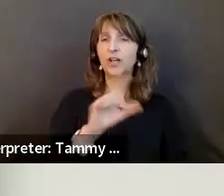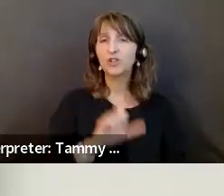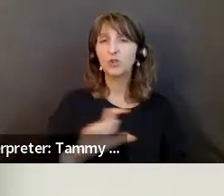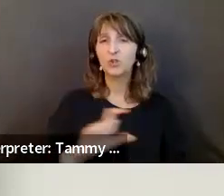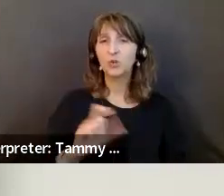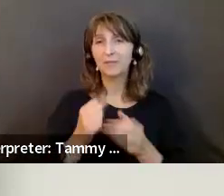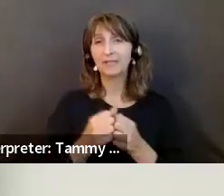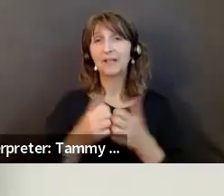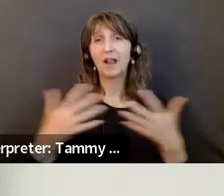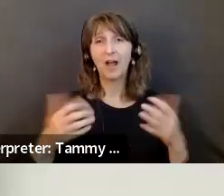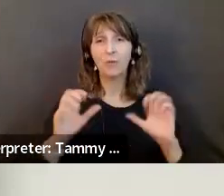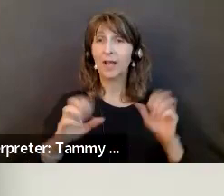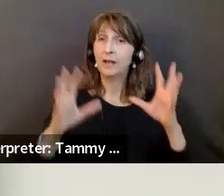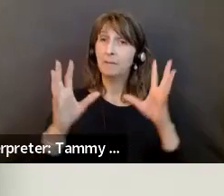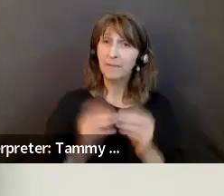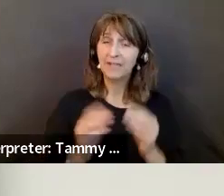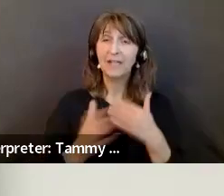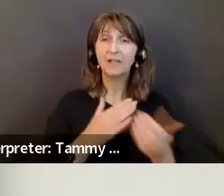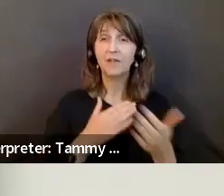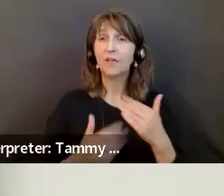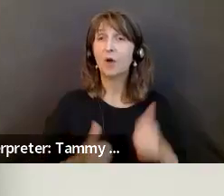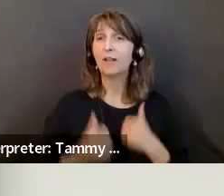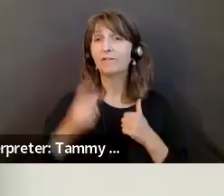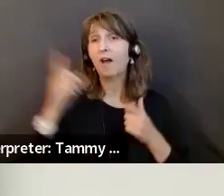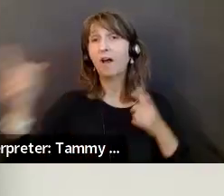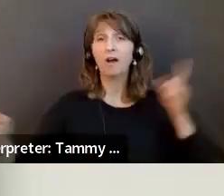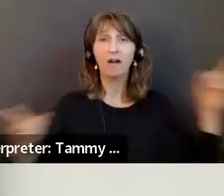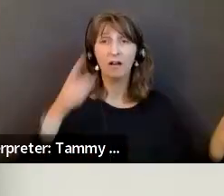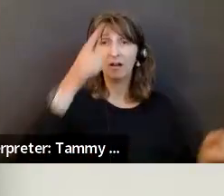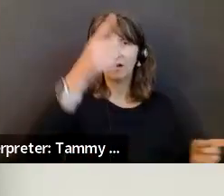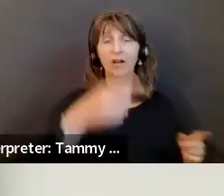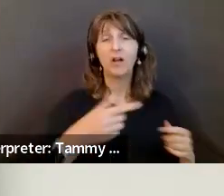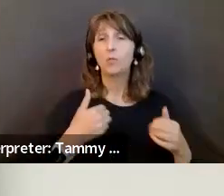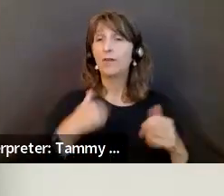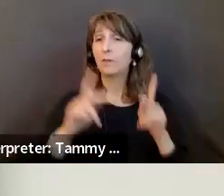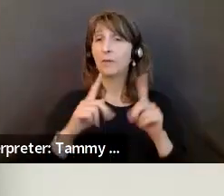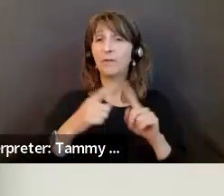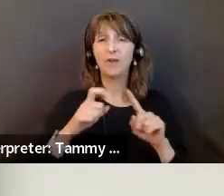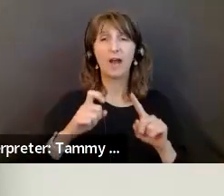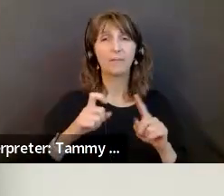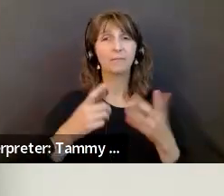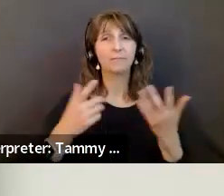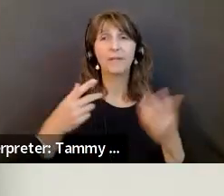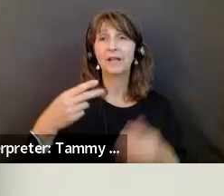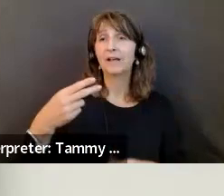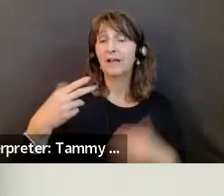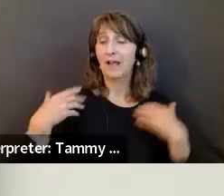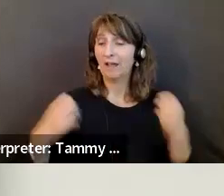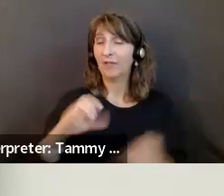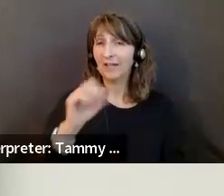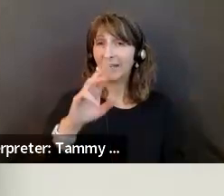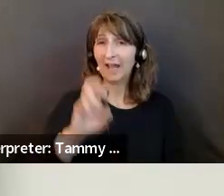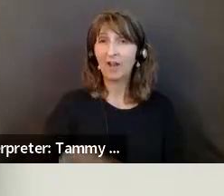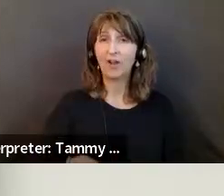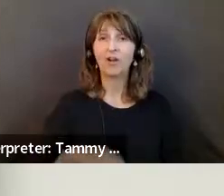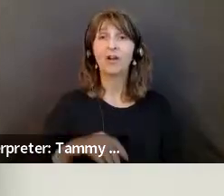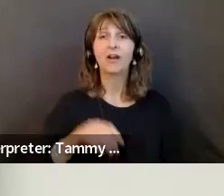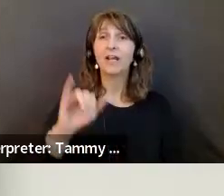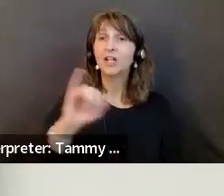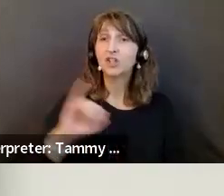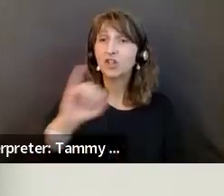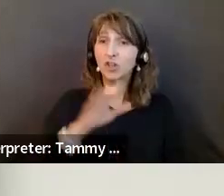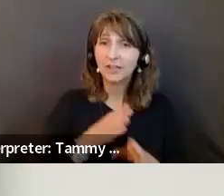In different locations, but we have folks from all over the state in various sectors all the way from healthcare to insurance to folks in education.